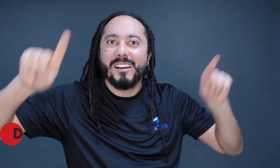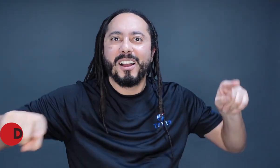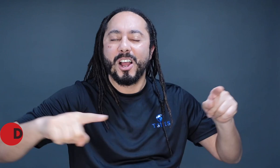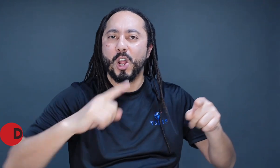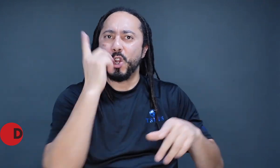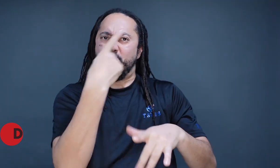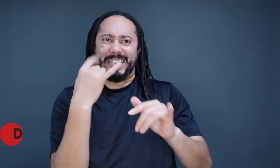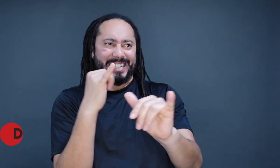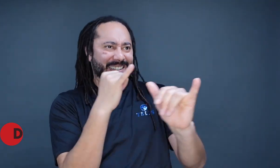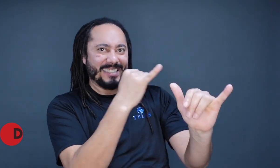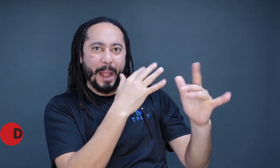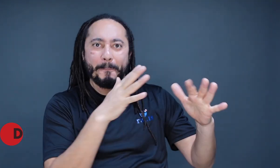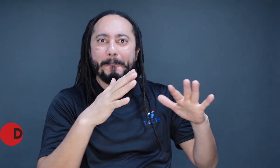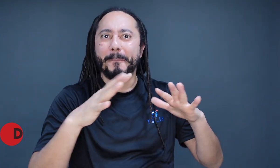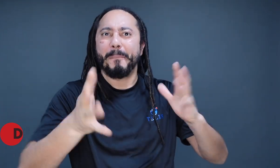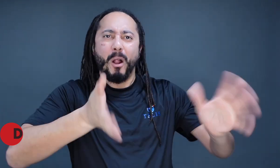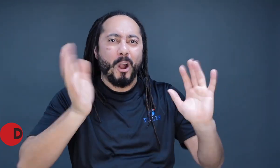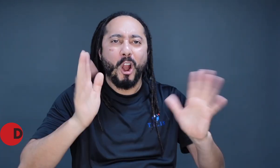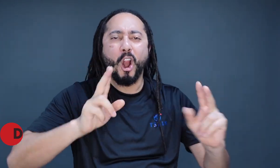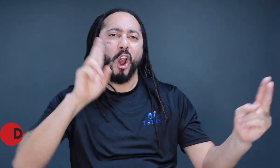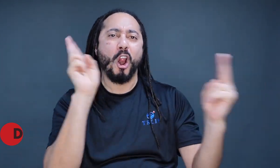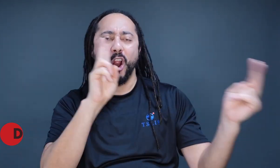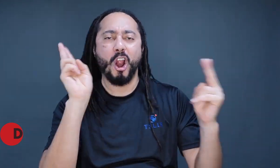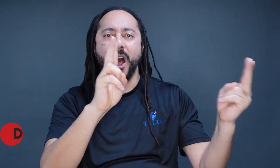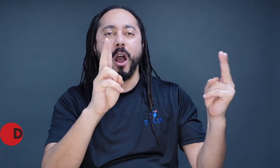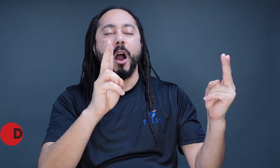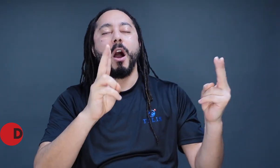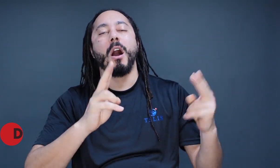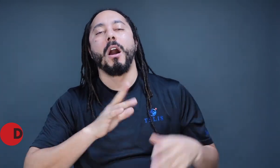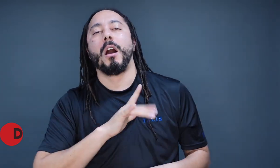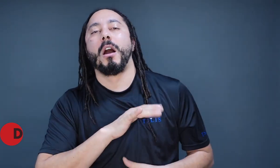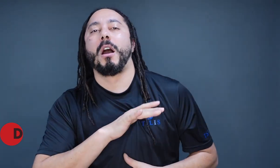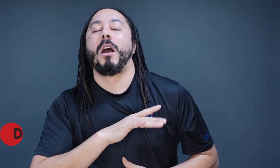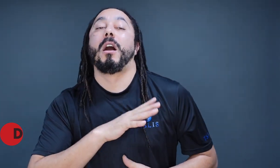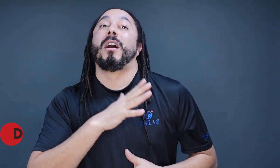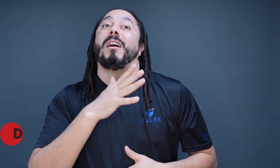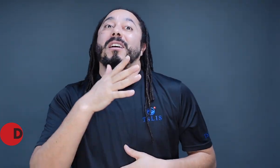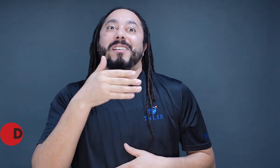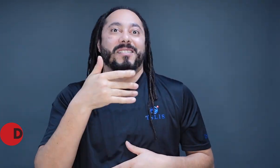up even more sign. Later I became the Vice President